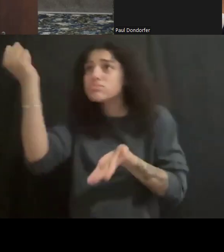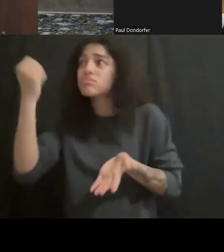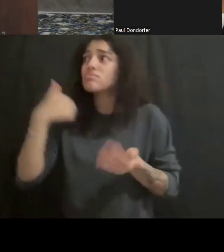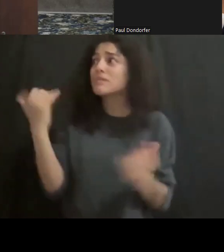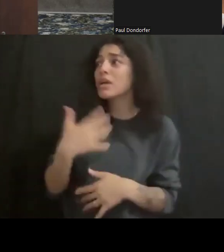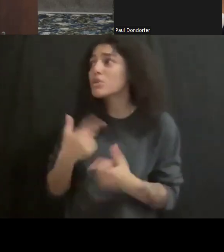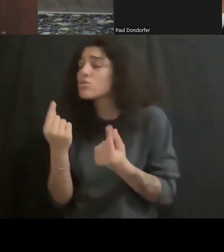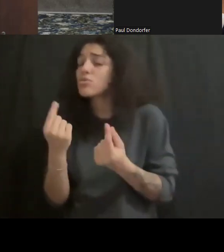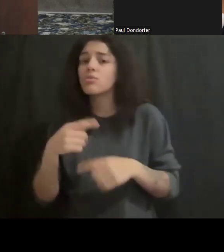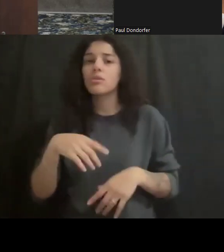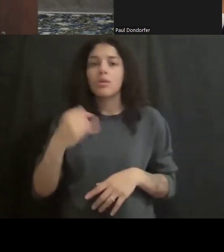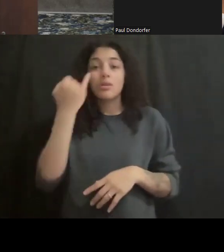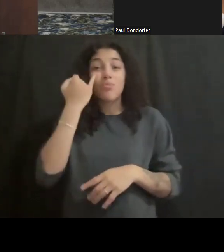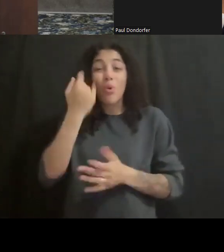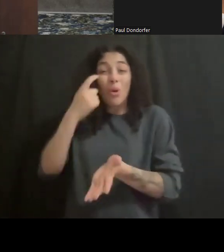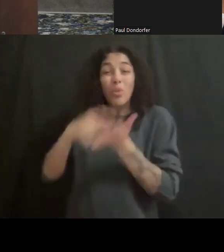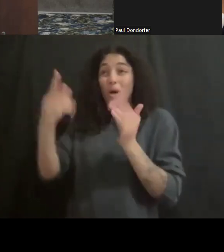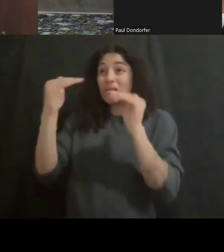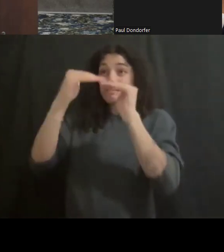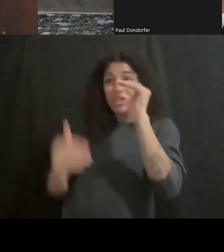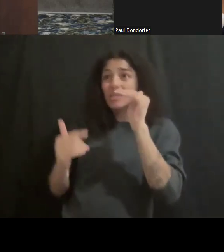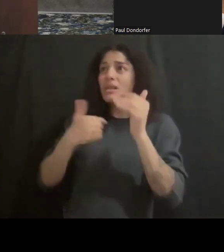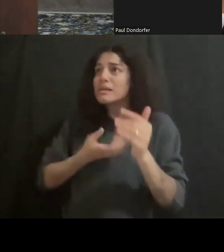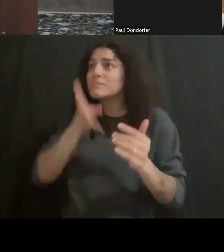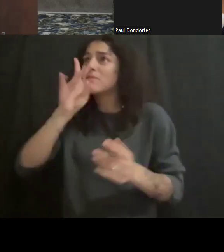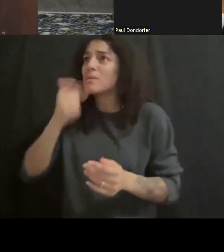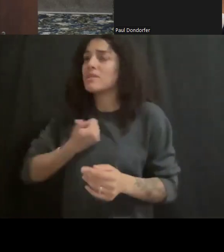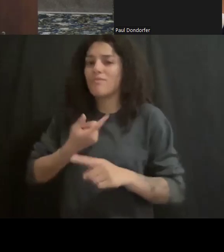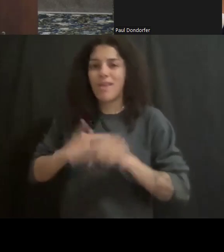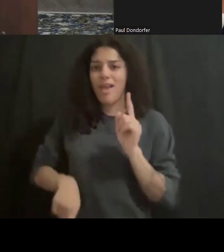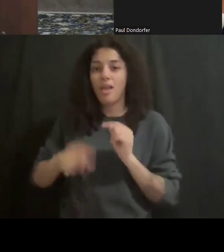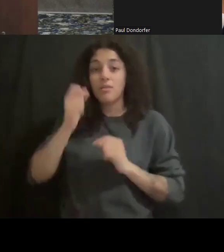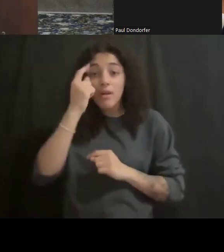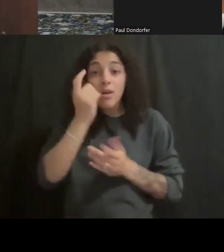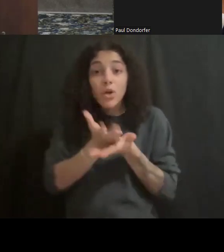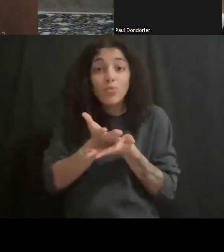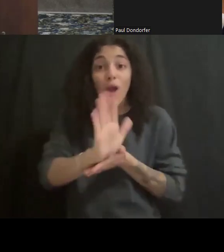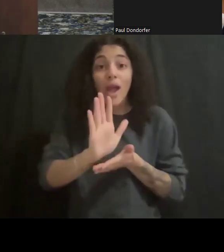tongue in the face of injustice because the right to free speech is only given to those with papers